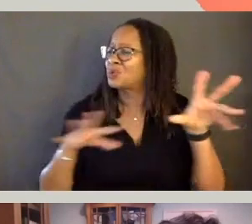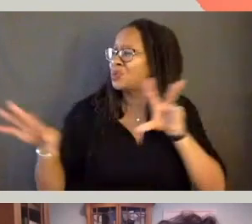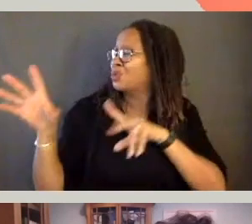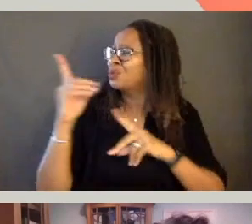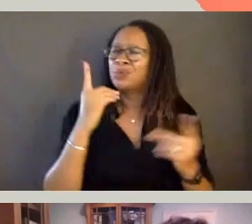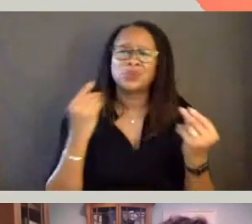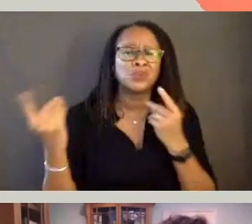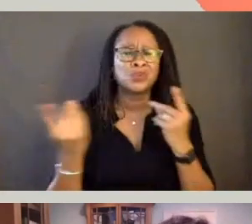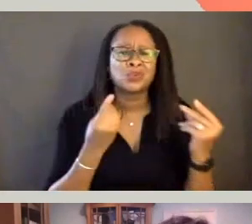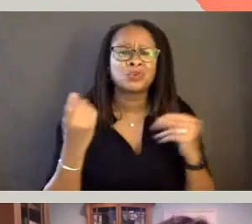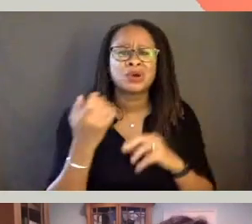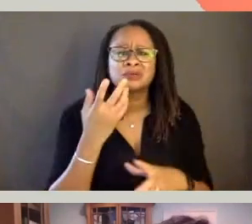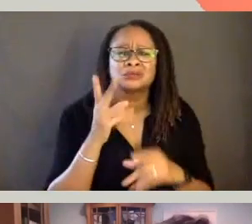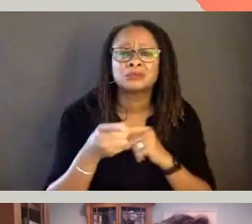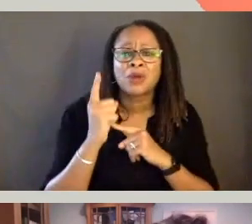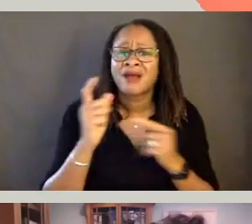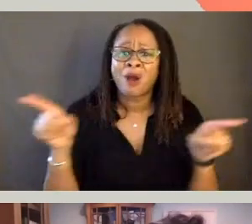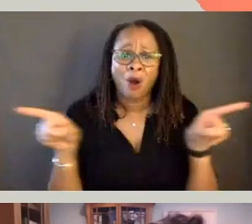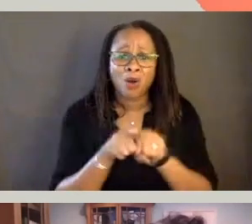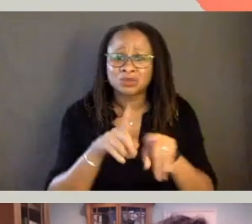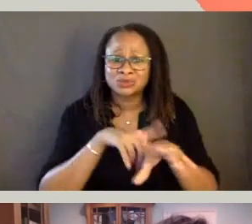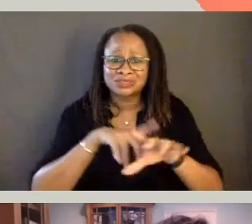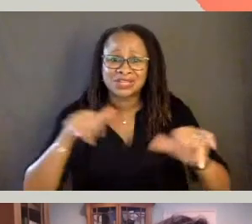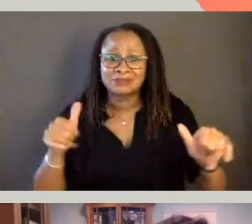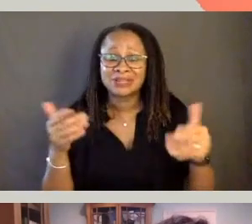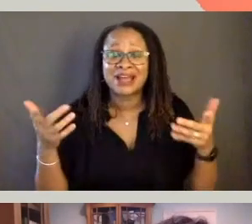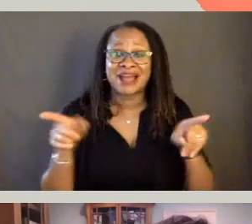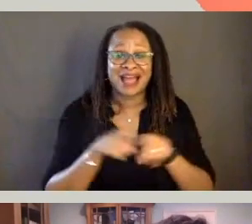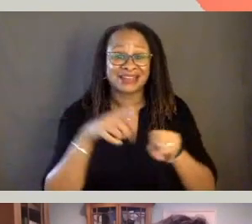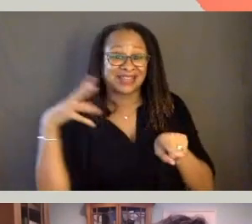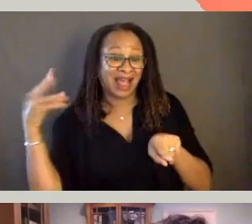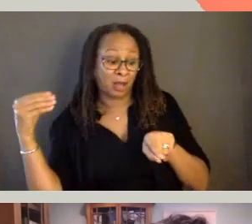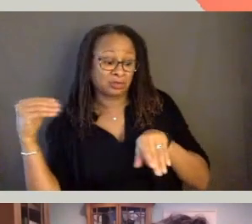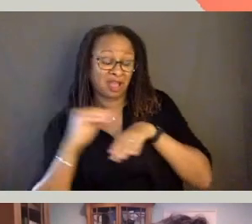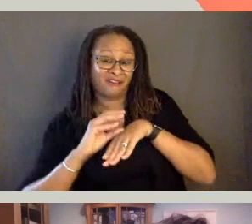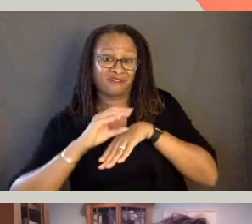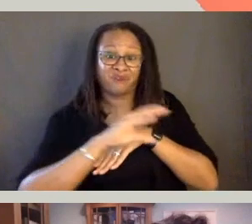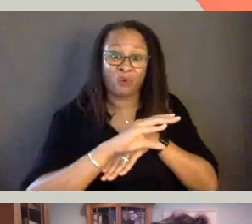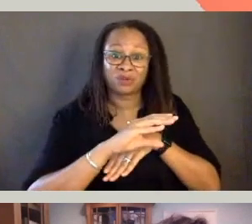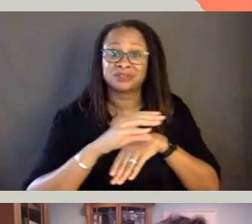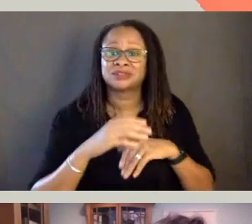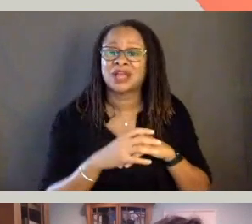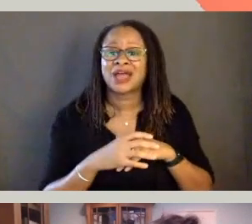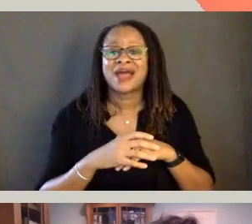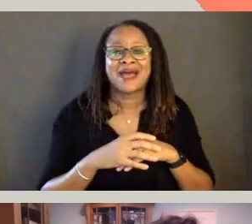And then to be also there as an external force and having to be comfortable a little bit